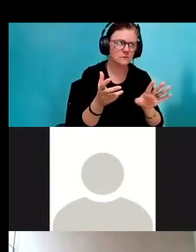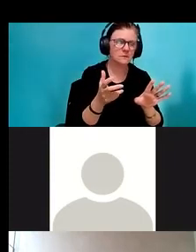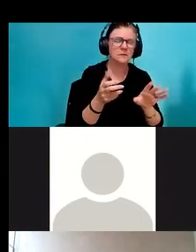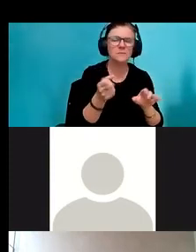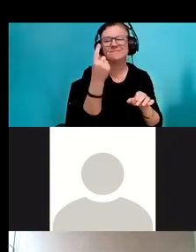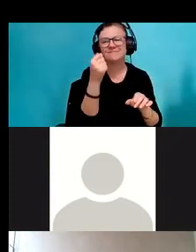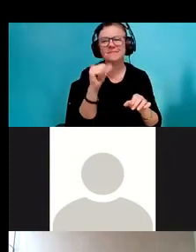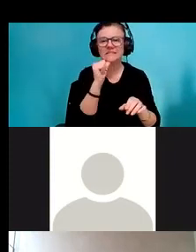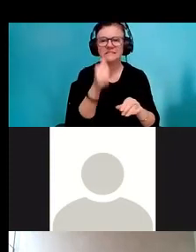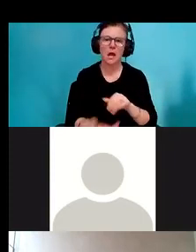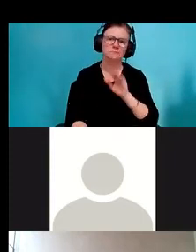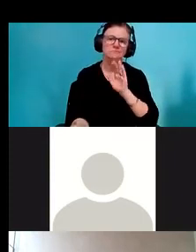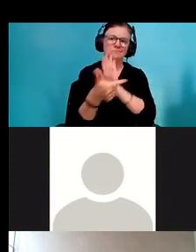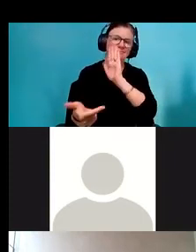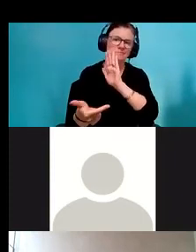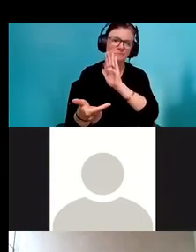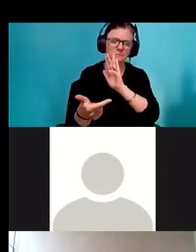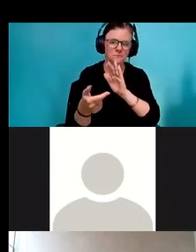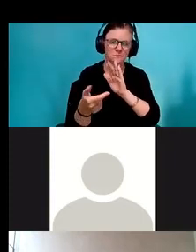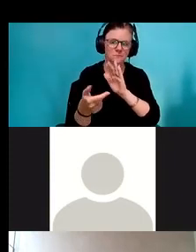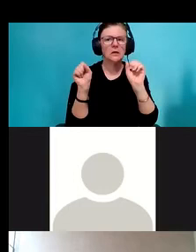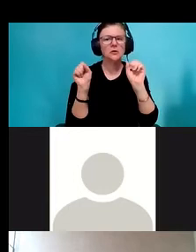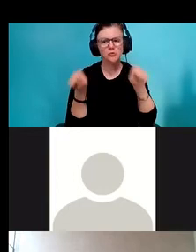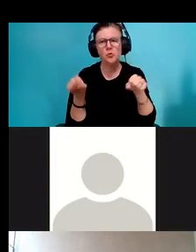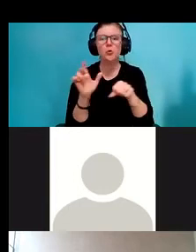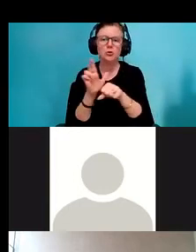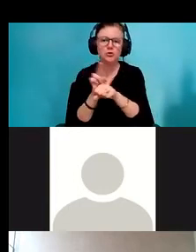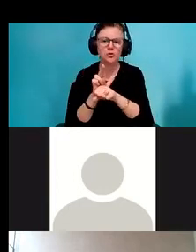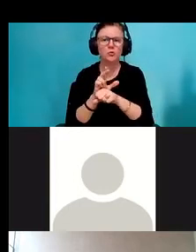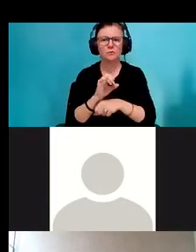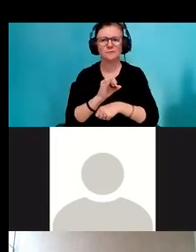or not recommended, necessarily, to ever use first person.